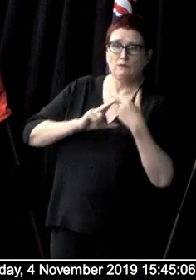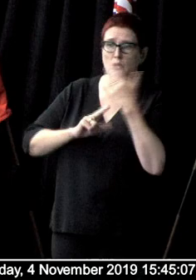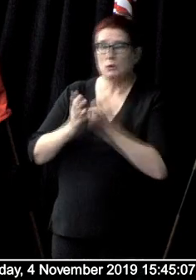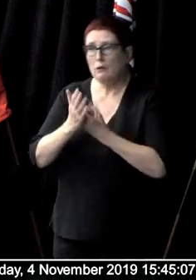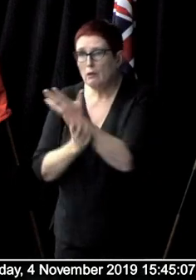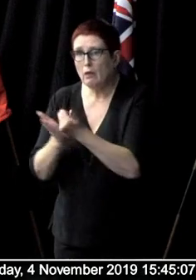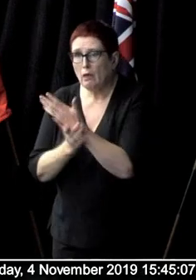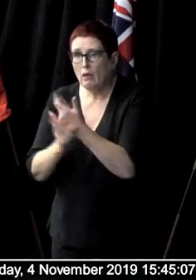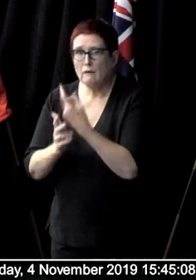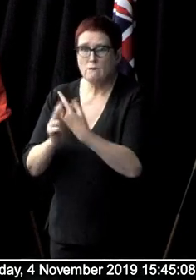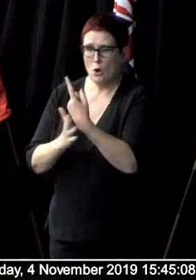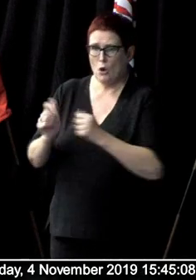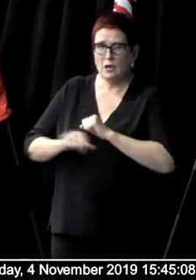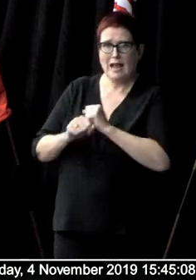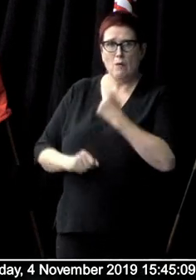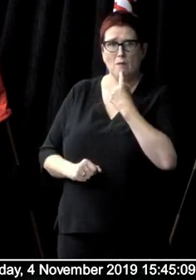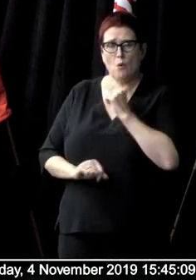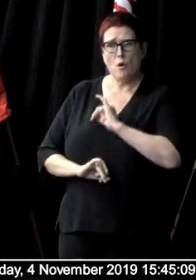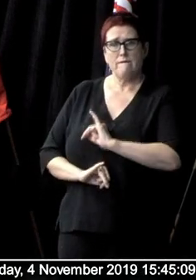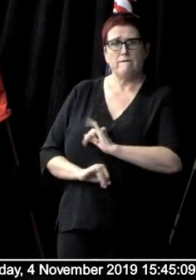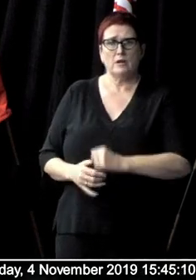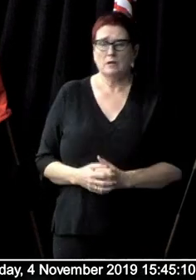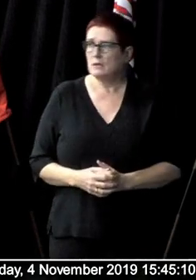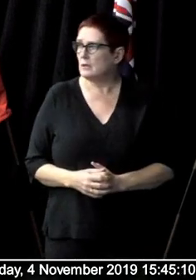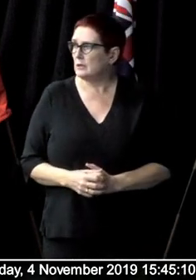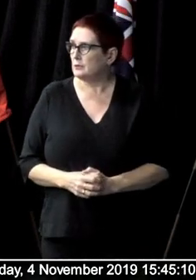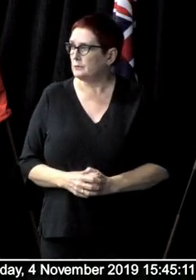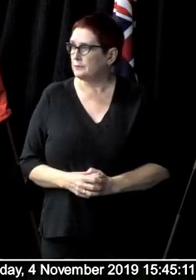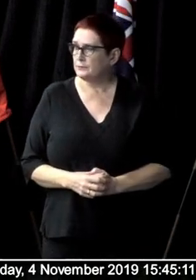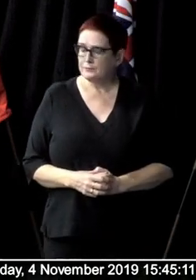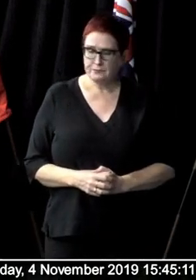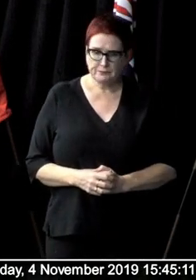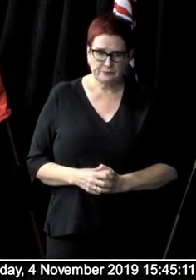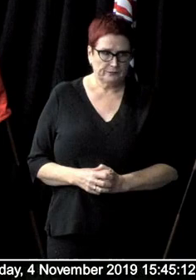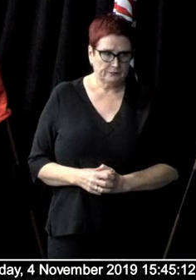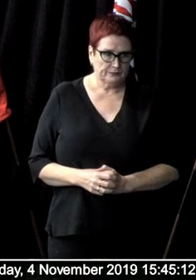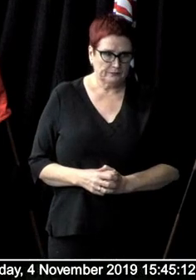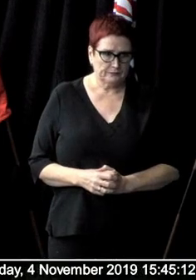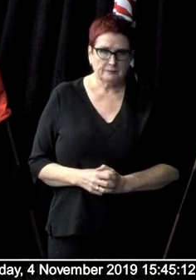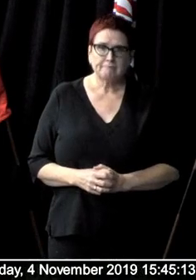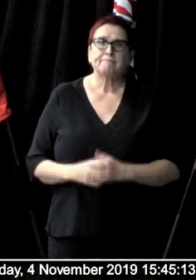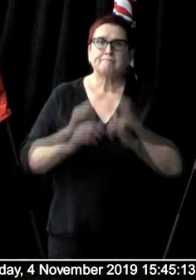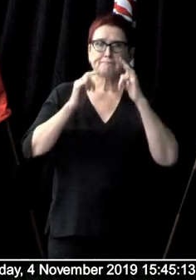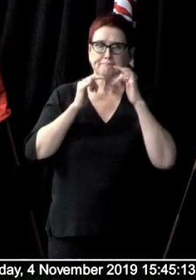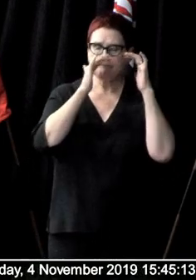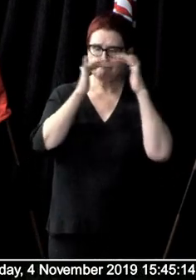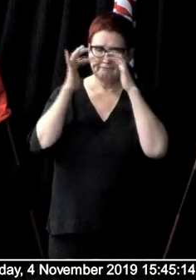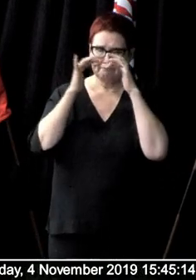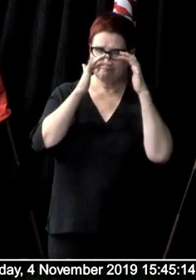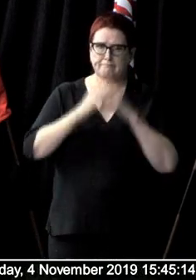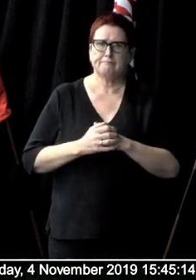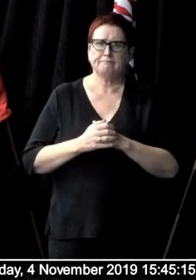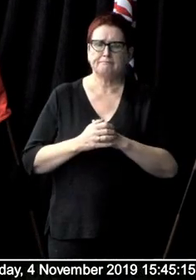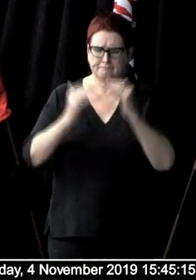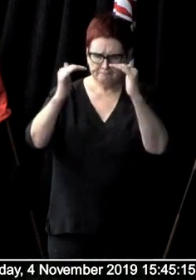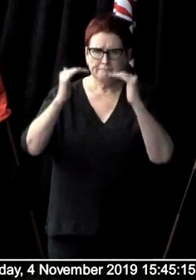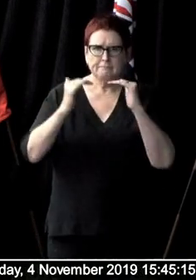Can I take you, please, to then the impact of the 2018 Inclusive Education Policy and